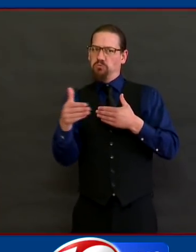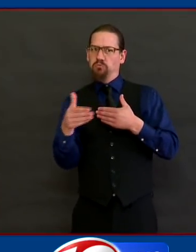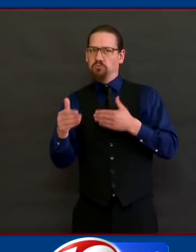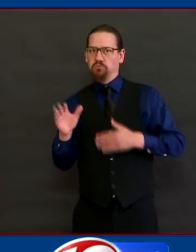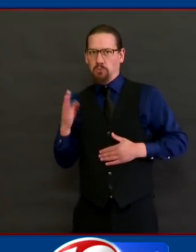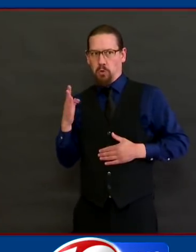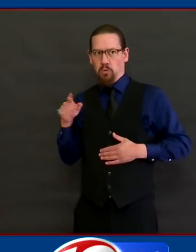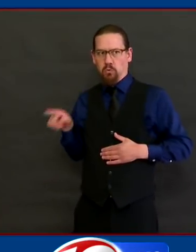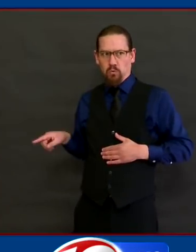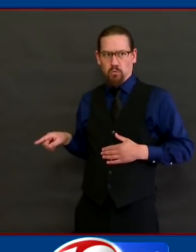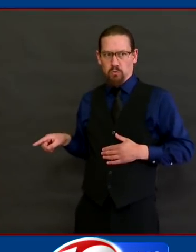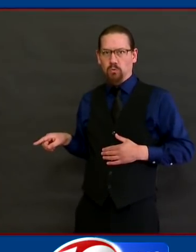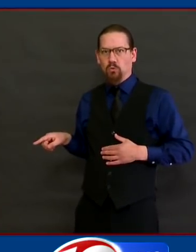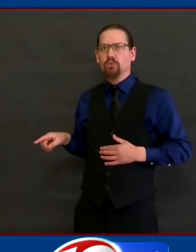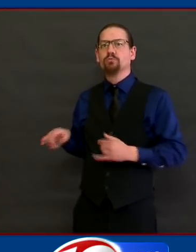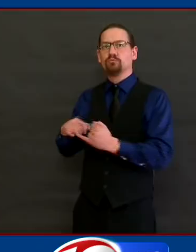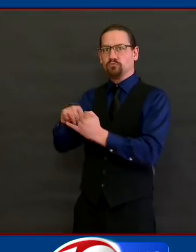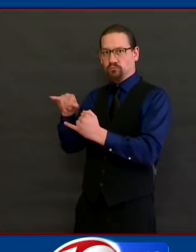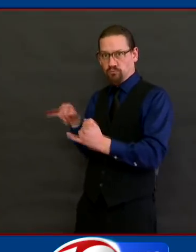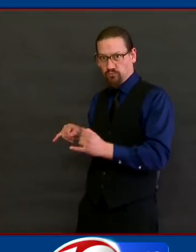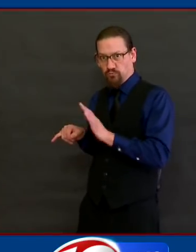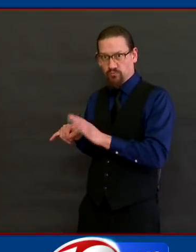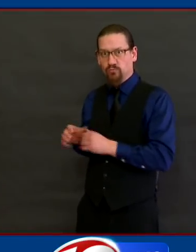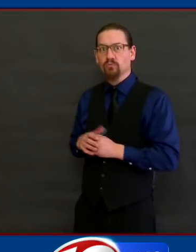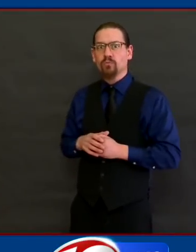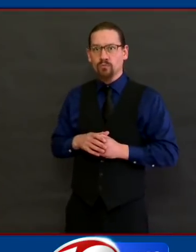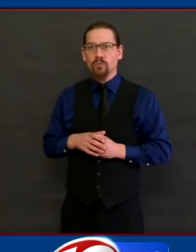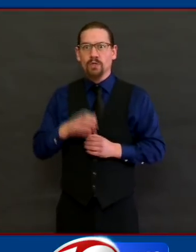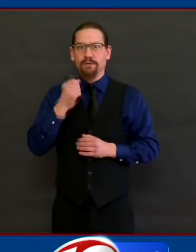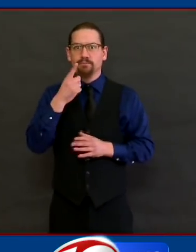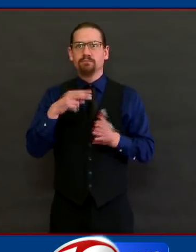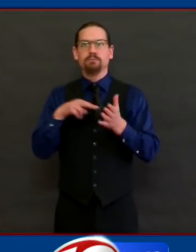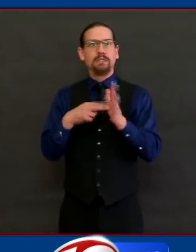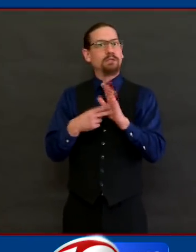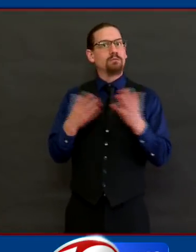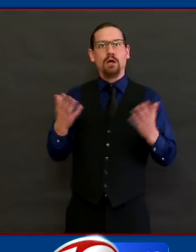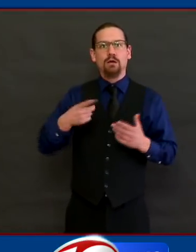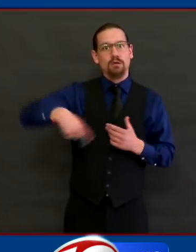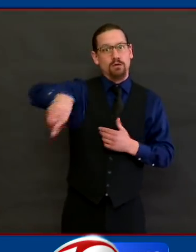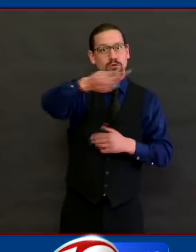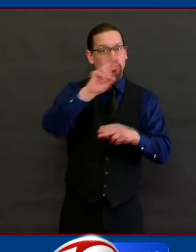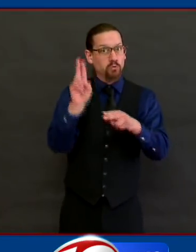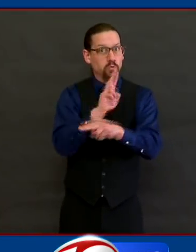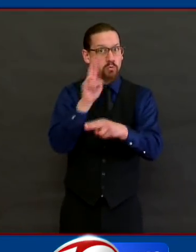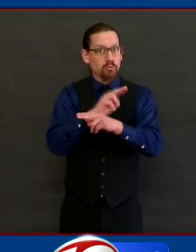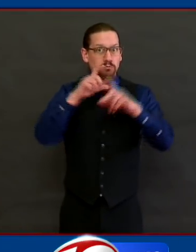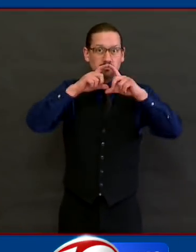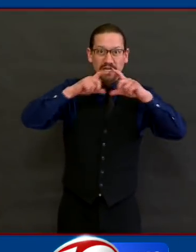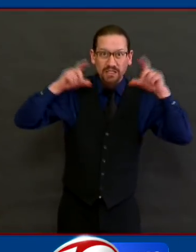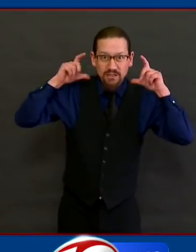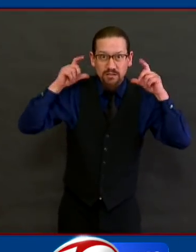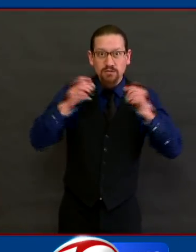LOOK LIKE IN RHODE ISLAND. THE BLUE LINE ASSUMES ALL OF THE CURRENT RESTRICTIONS, THE